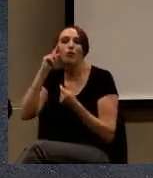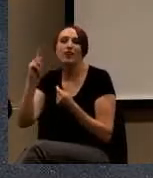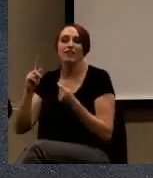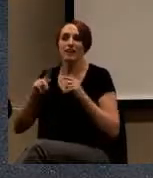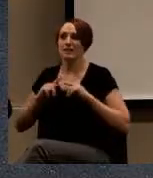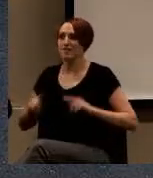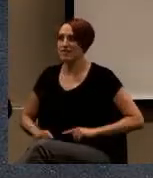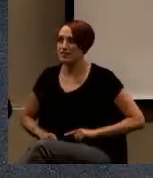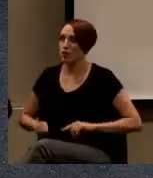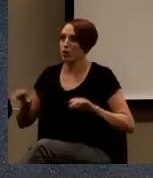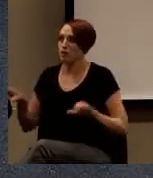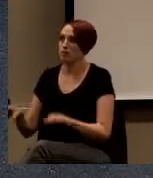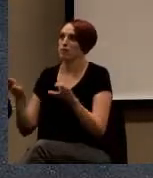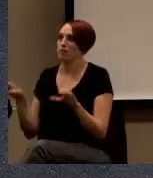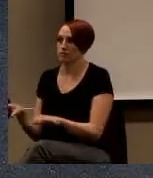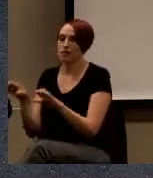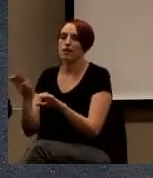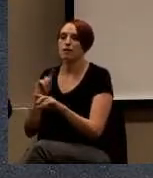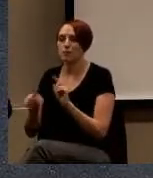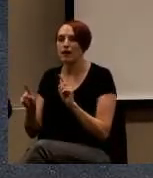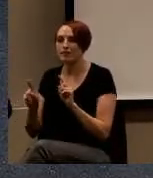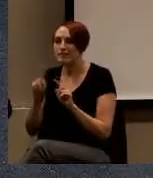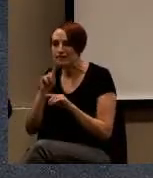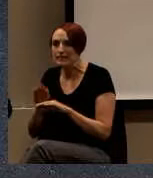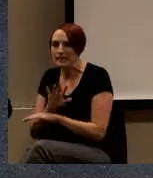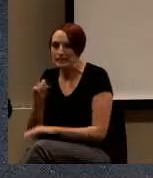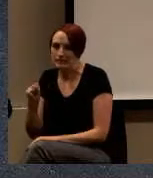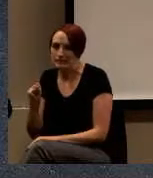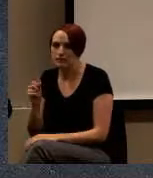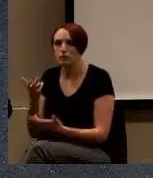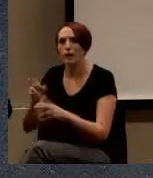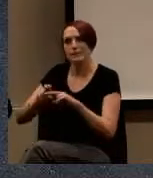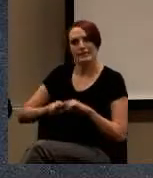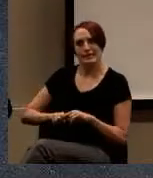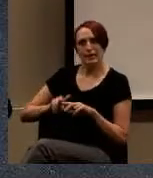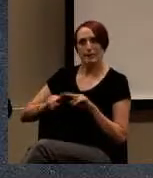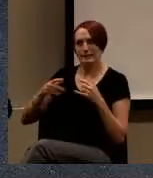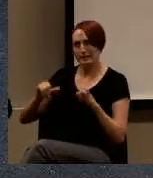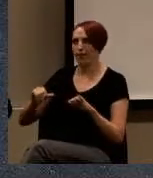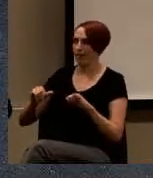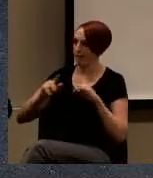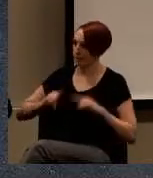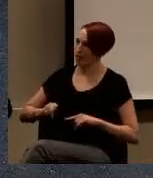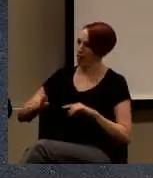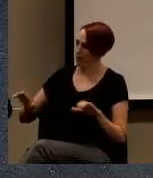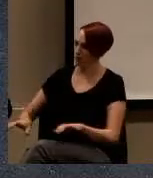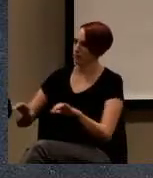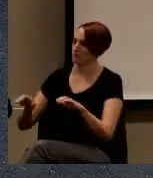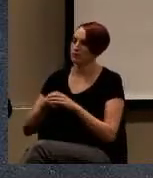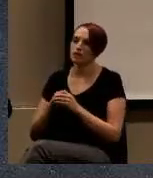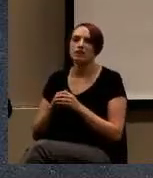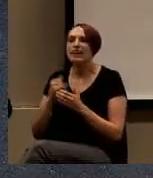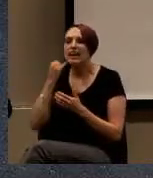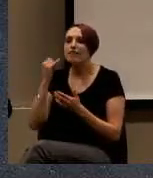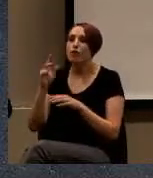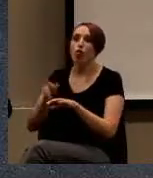You're sitting down in a car. But we've all probably all experienced that where you're on a long road trip.